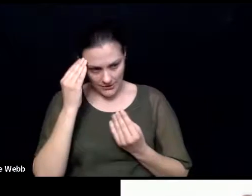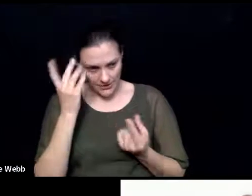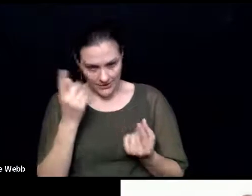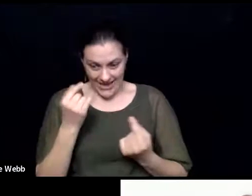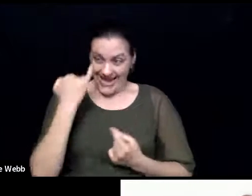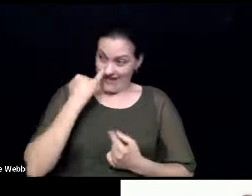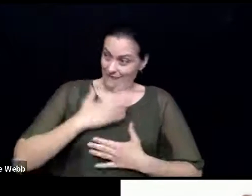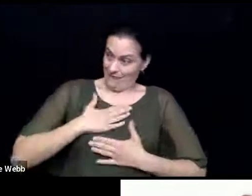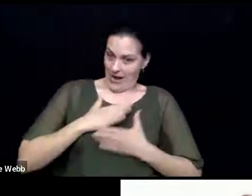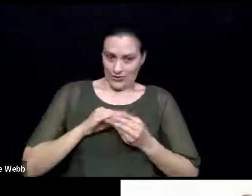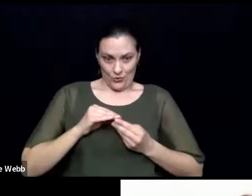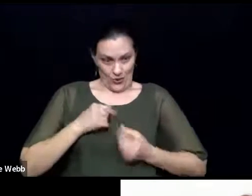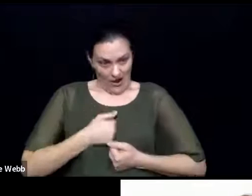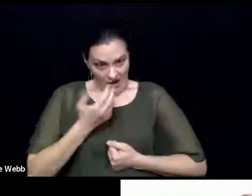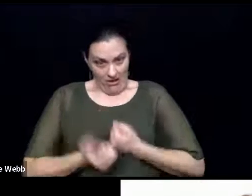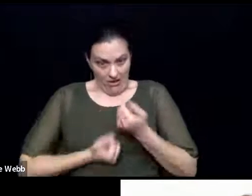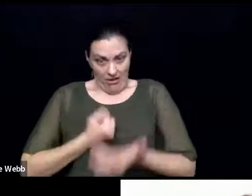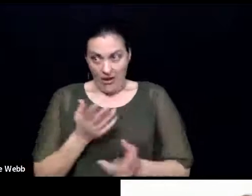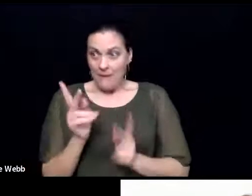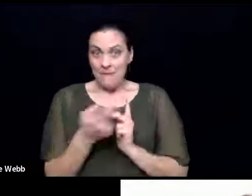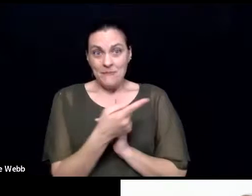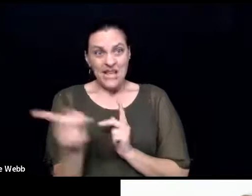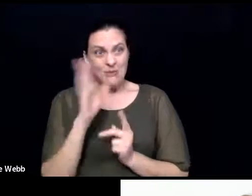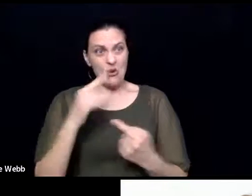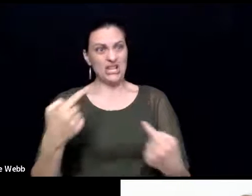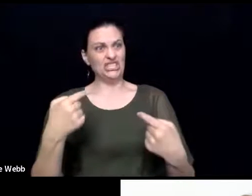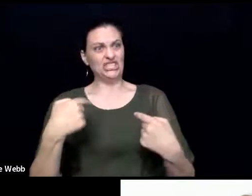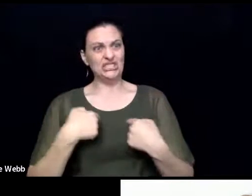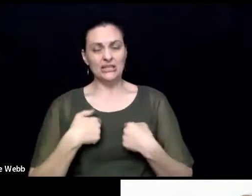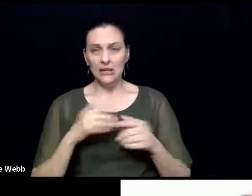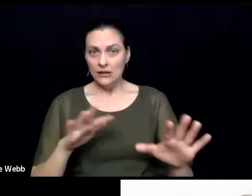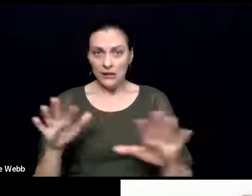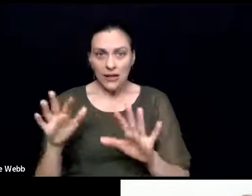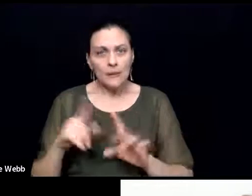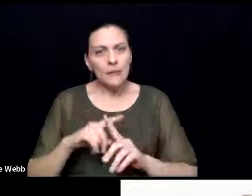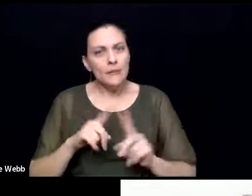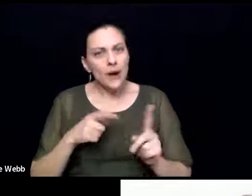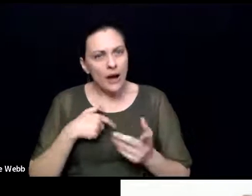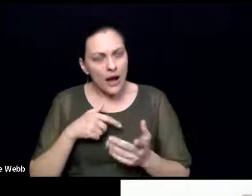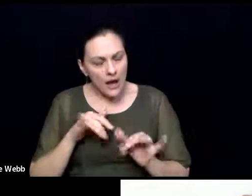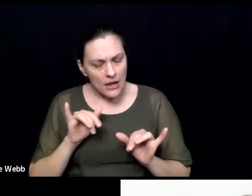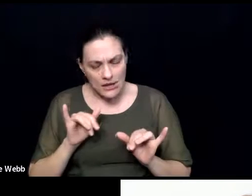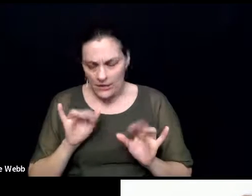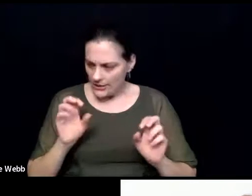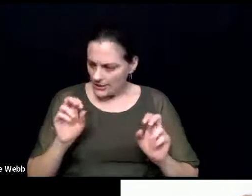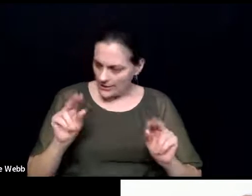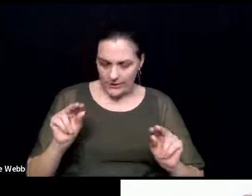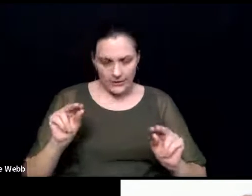and trusting people they were welcoming and open to hearing my stories and, you know,